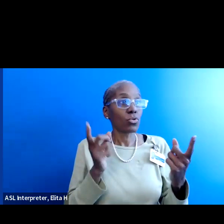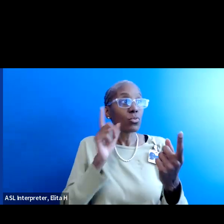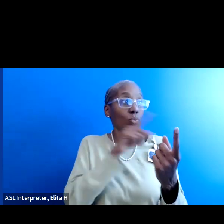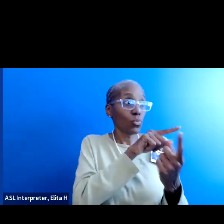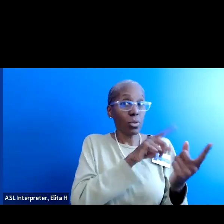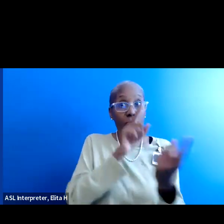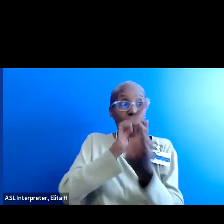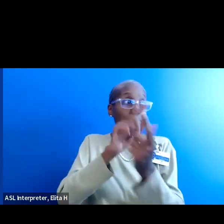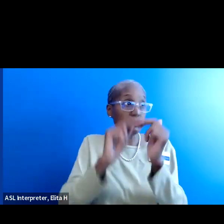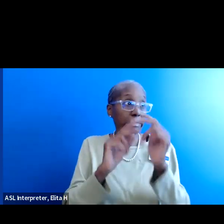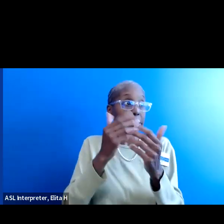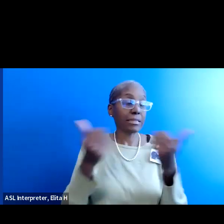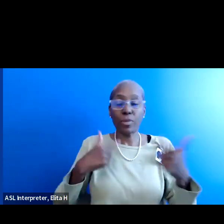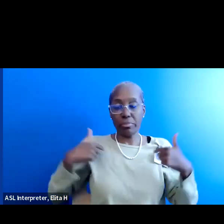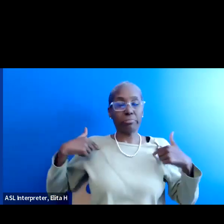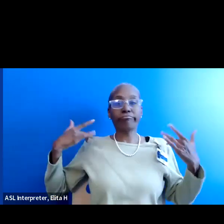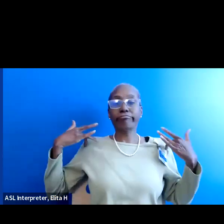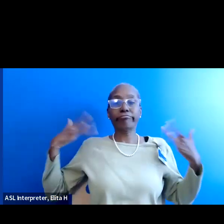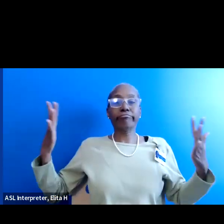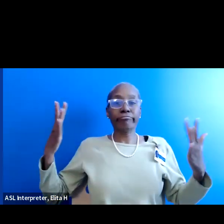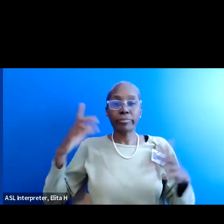It's just not something the ombudsman can get involved in.